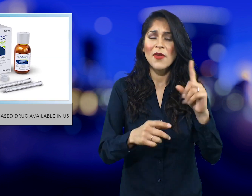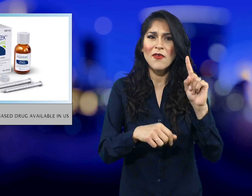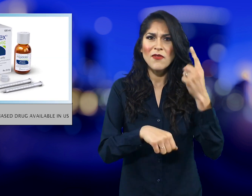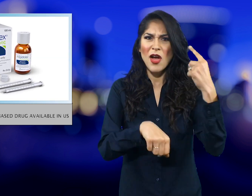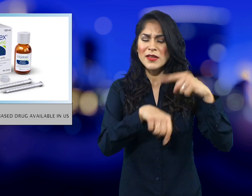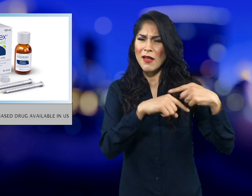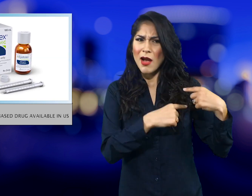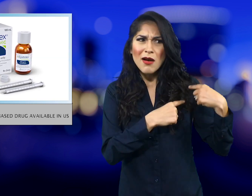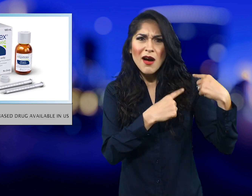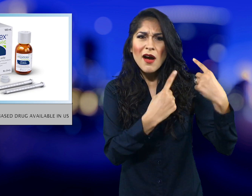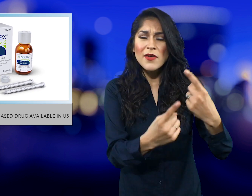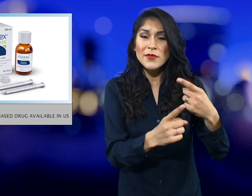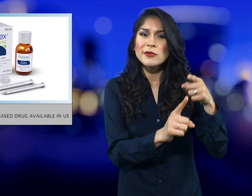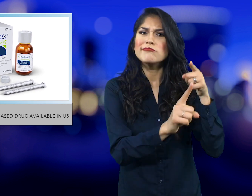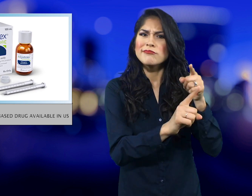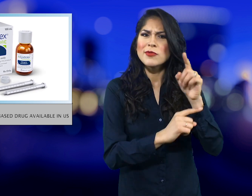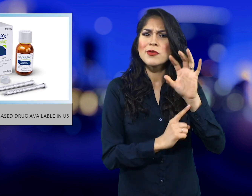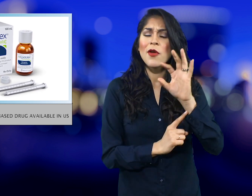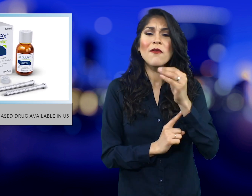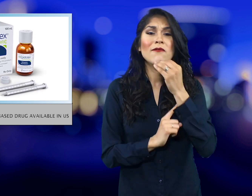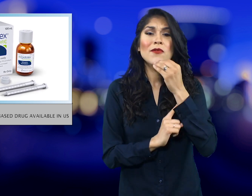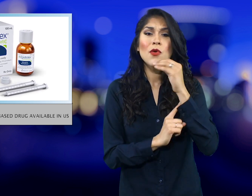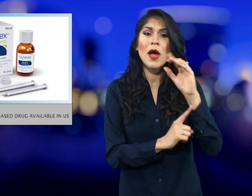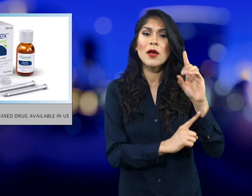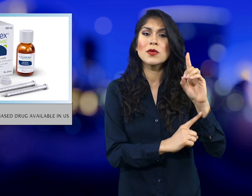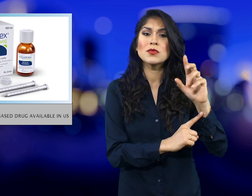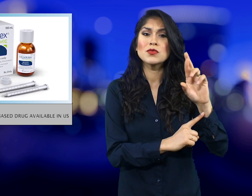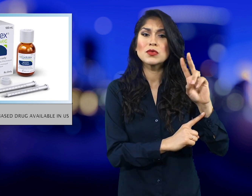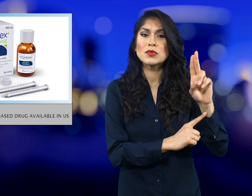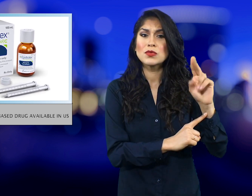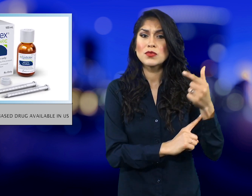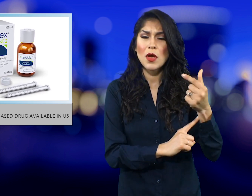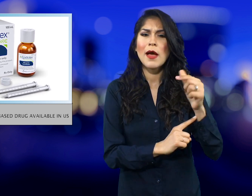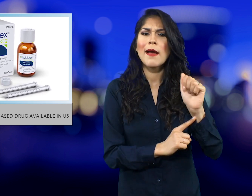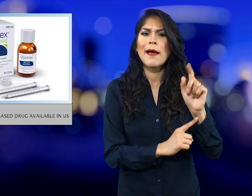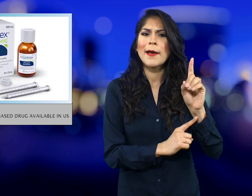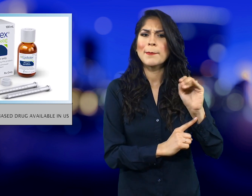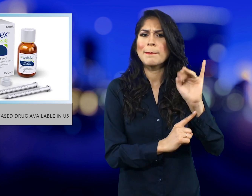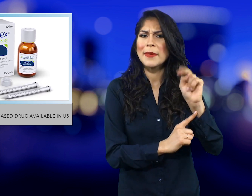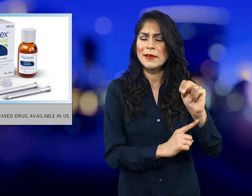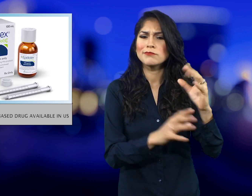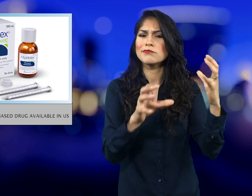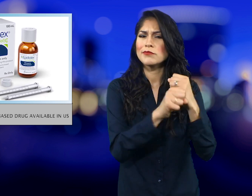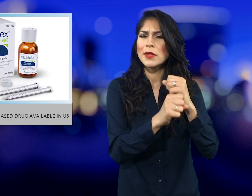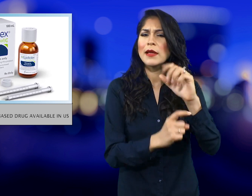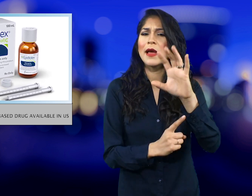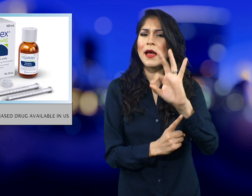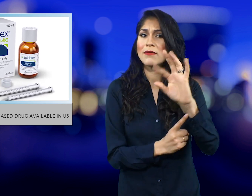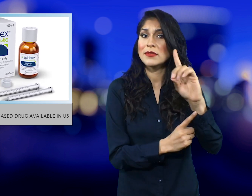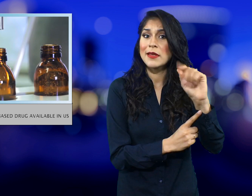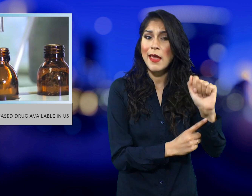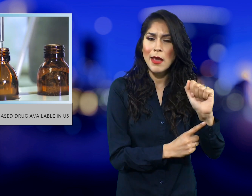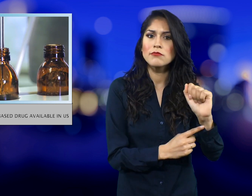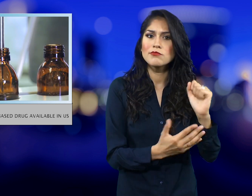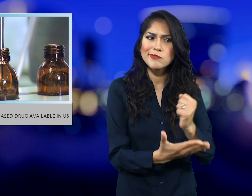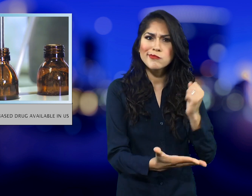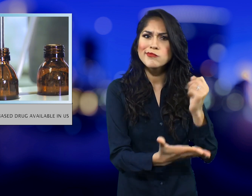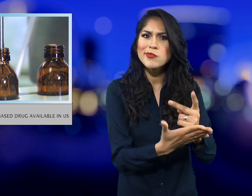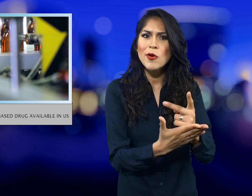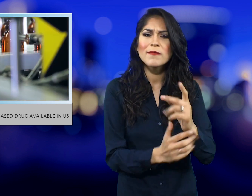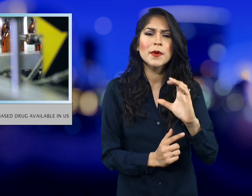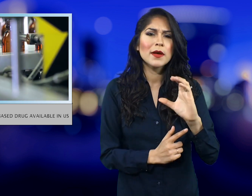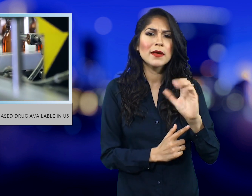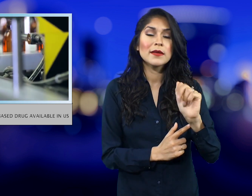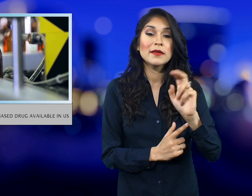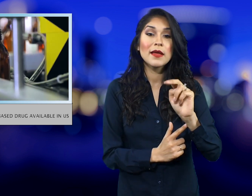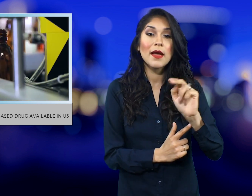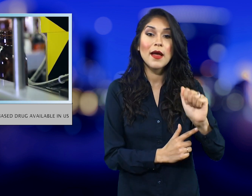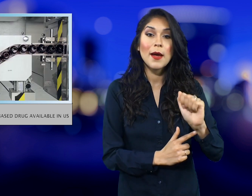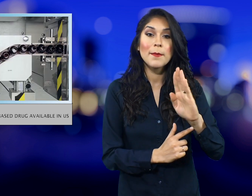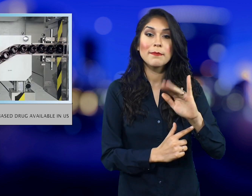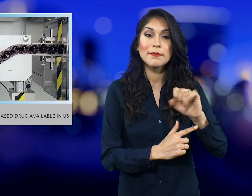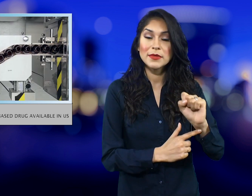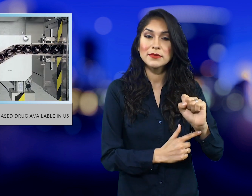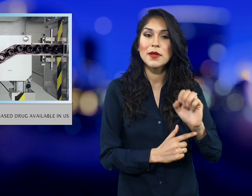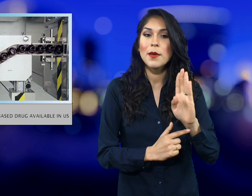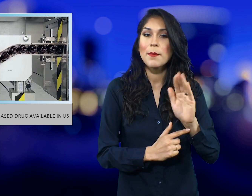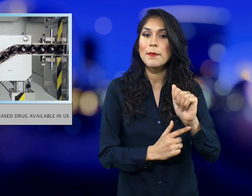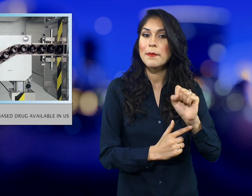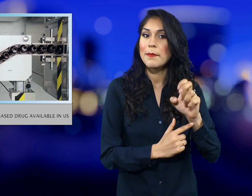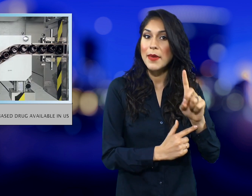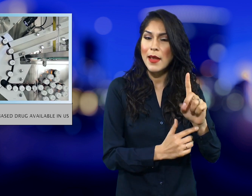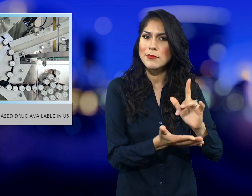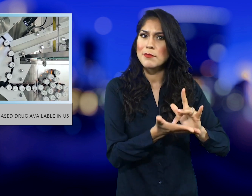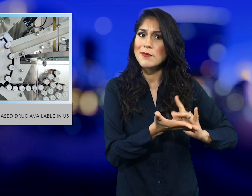For the first time, the Food and Drug Administration (FDA) has given its approval for a cannabis-based